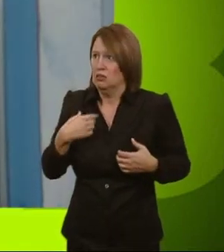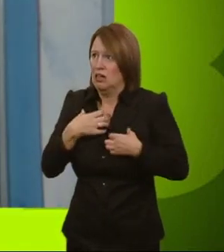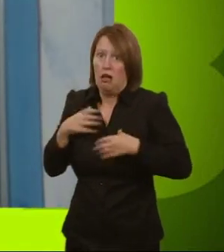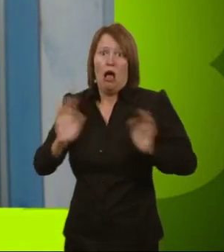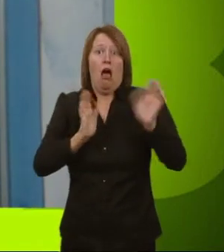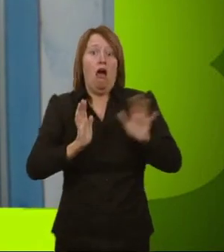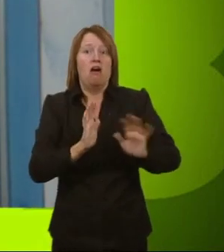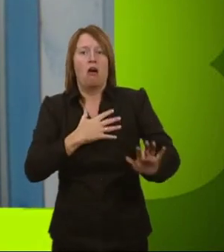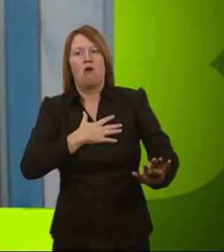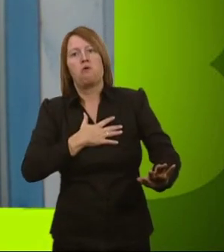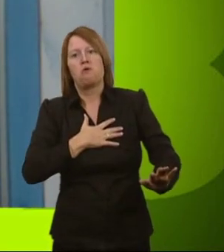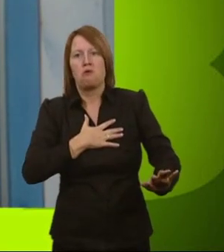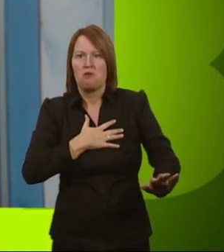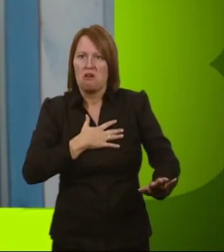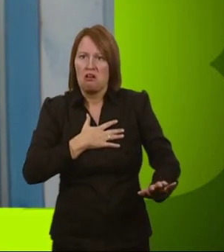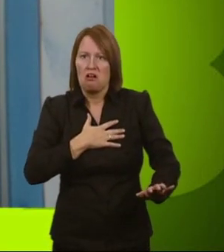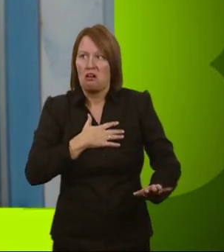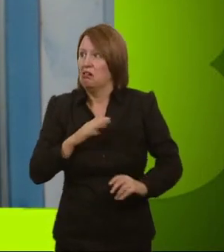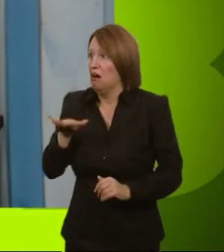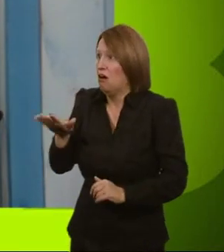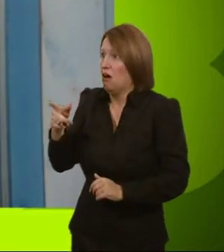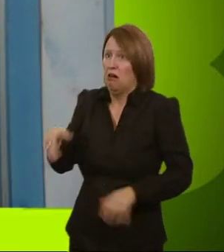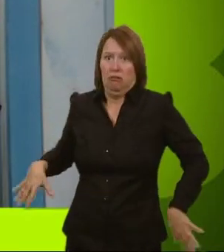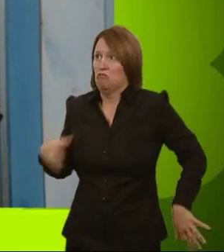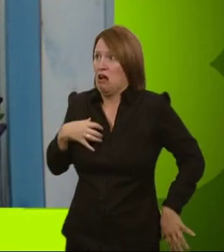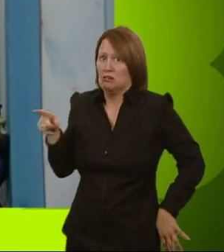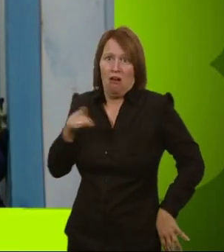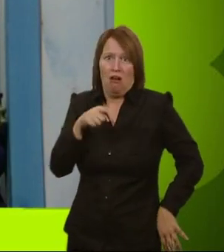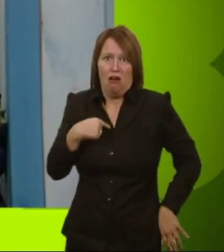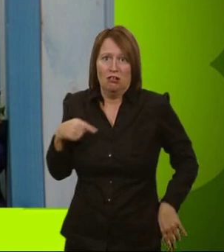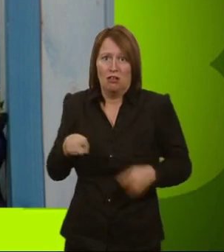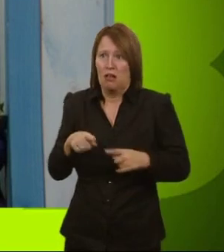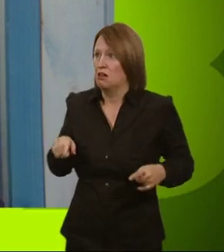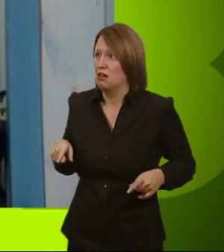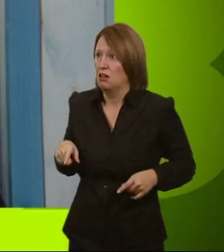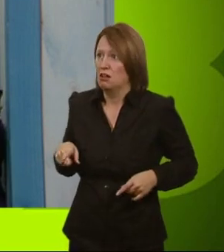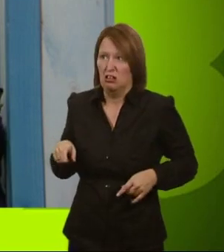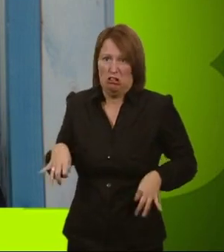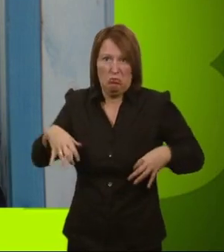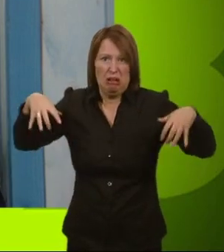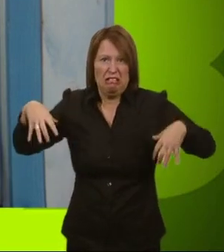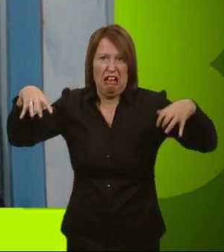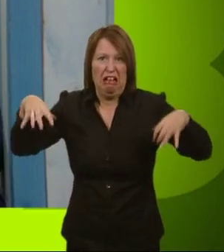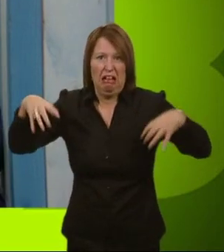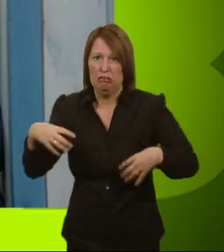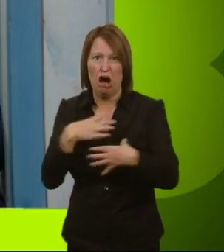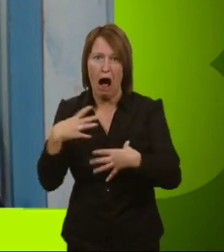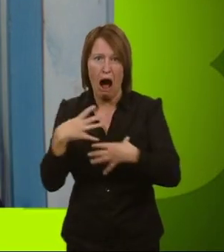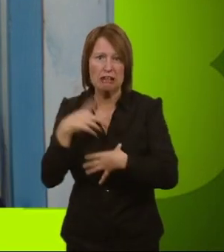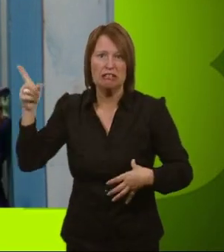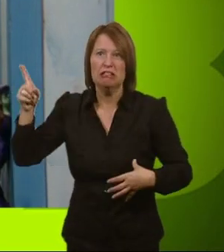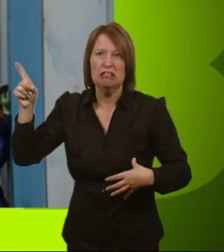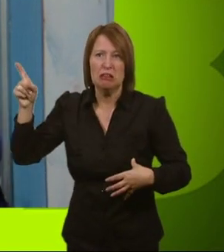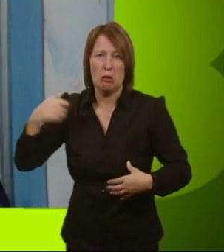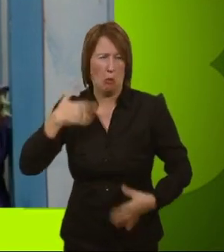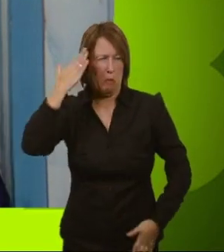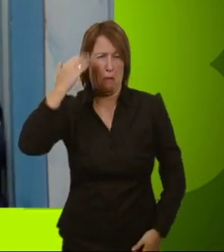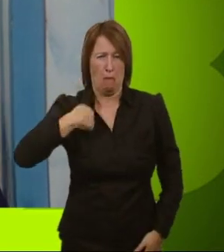pants socki monster fting Mommy I want my mommy